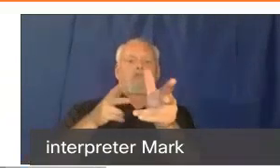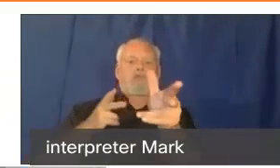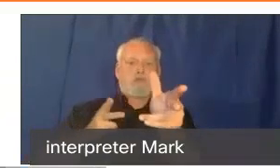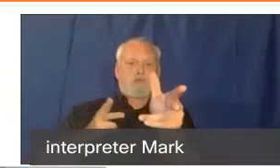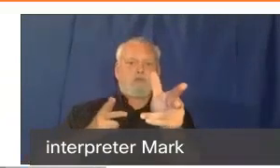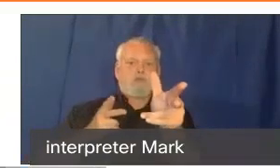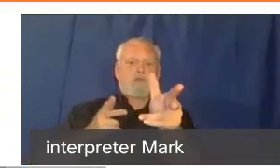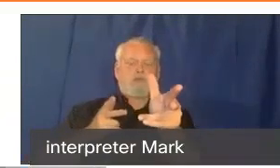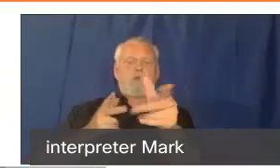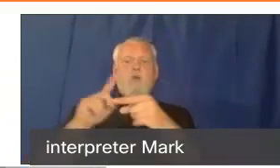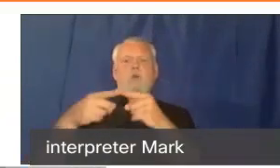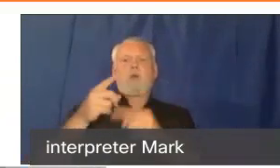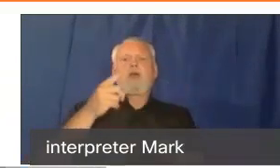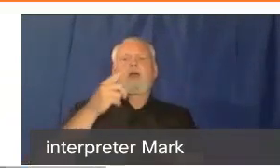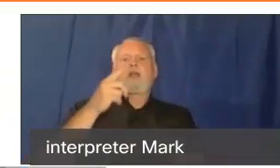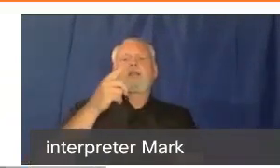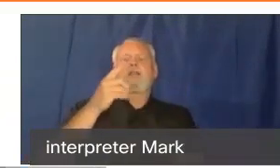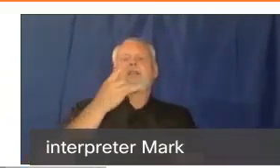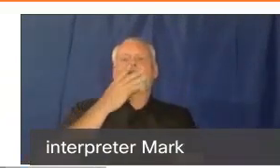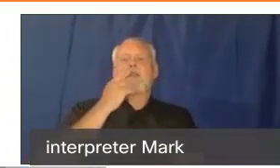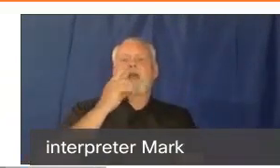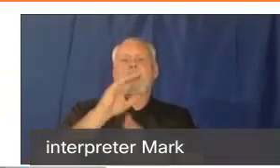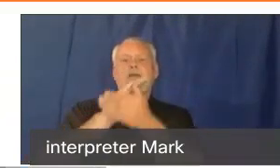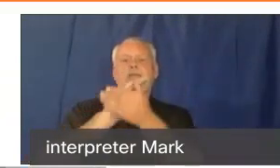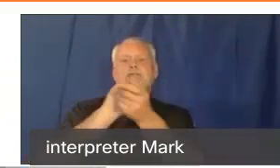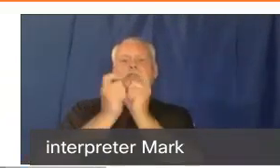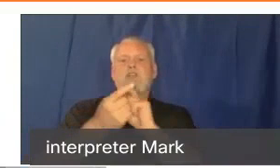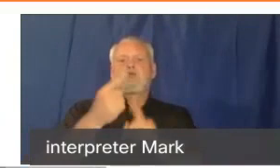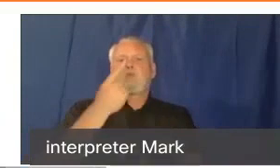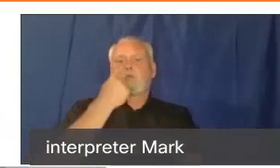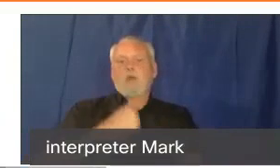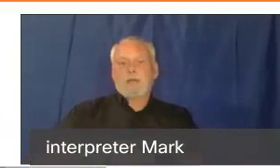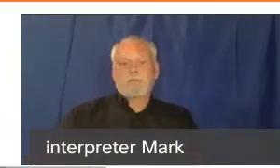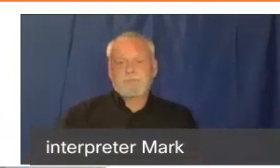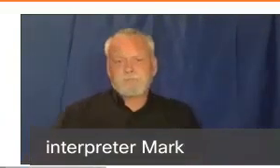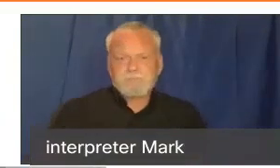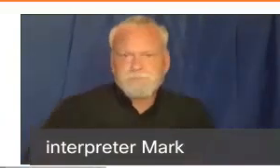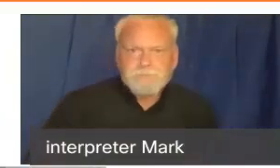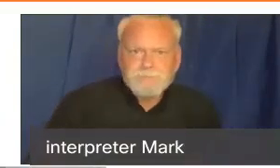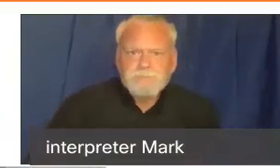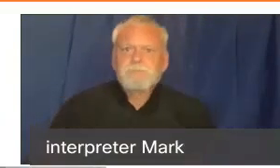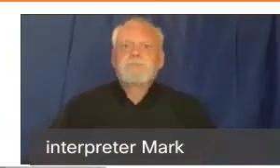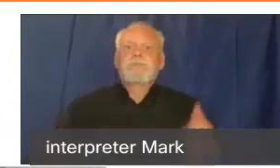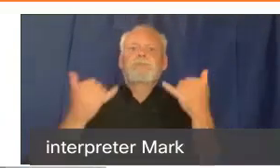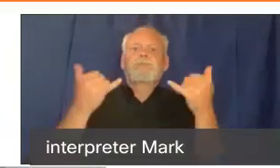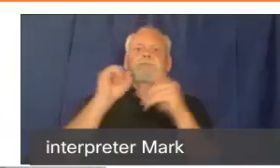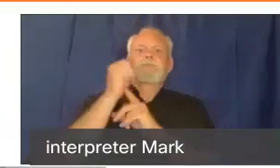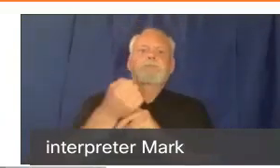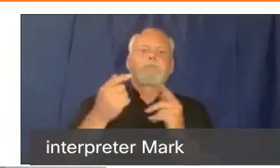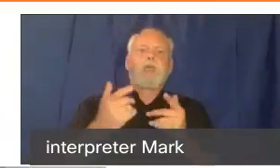A signal is red, so yeah, in the proposed condition, the idea would be to have our left turns.